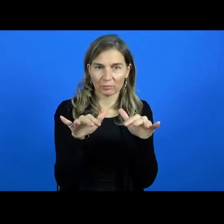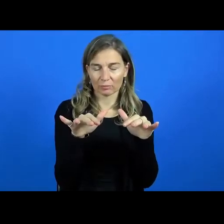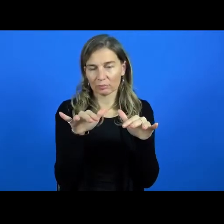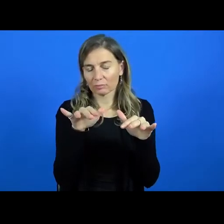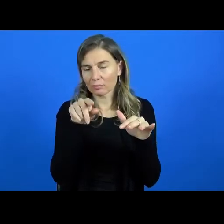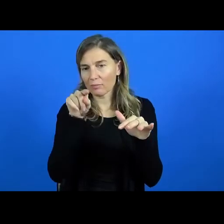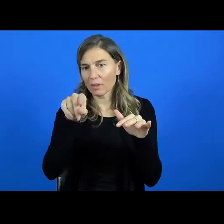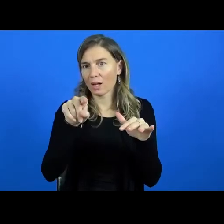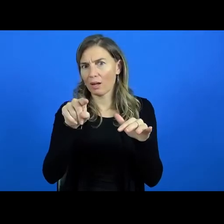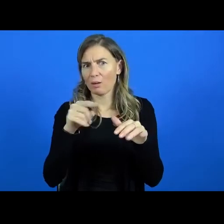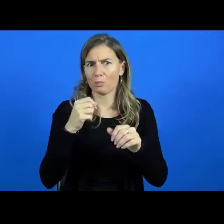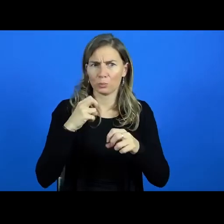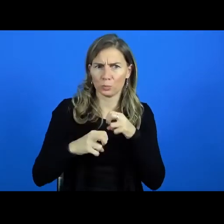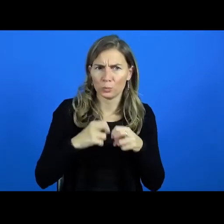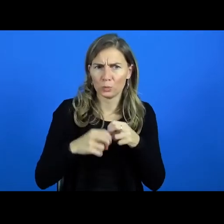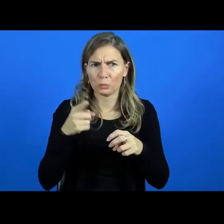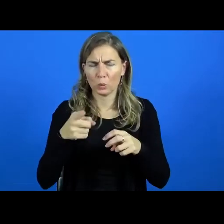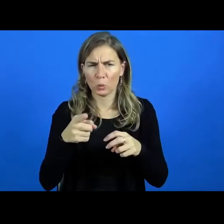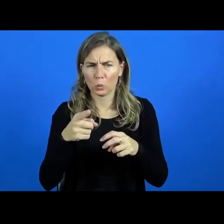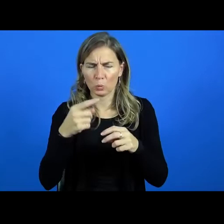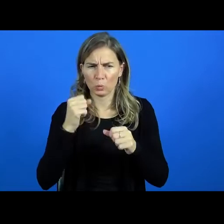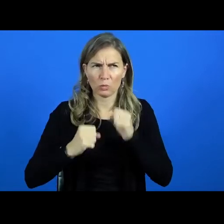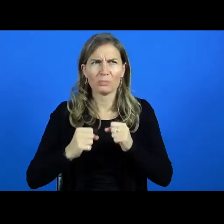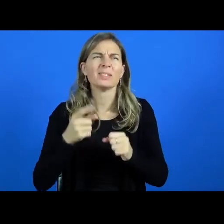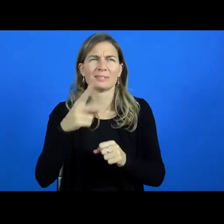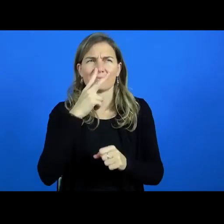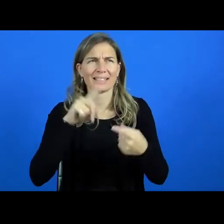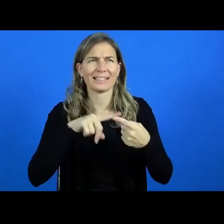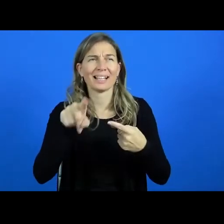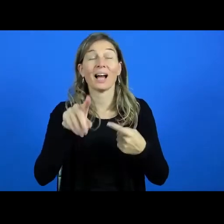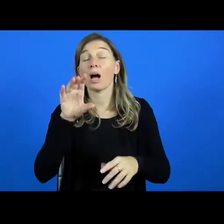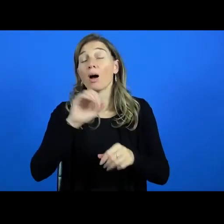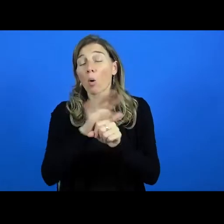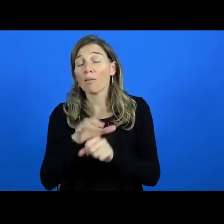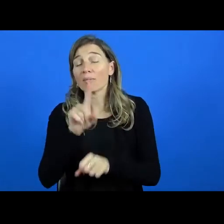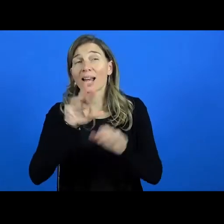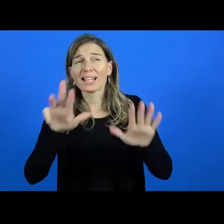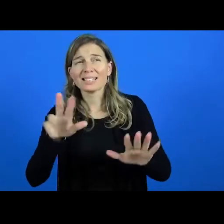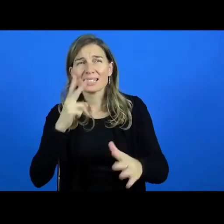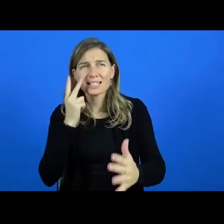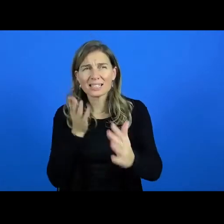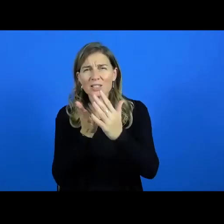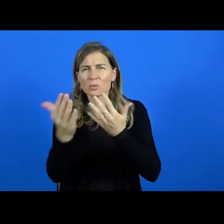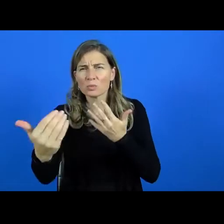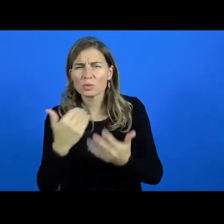Catherine mentioned already COVID-19, we lived flow, you live it flow flow.